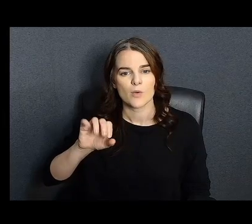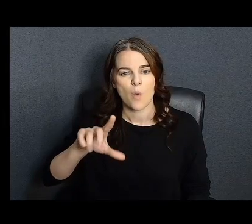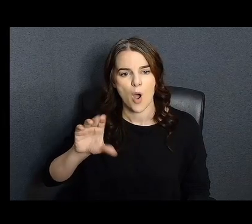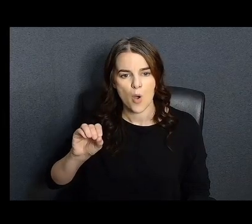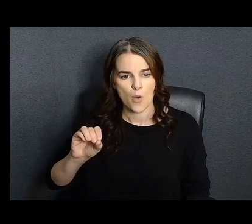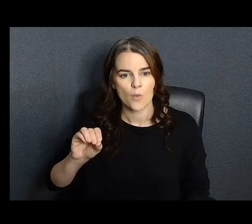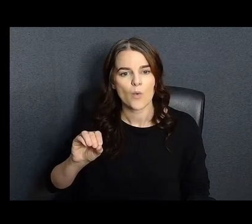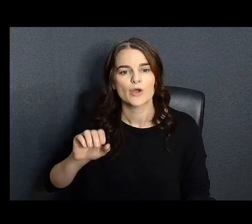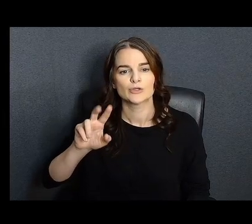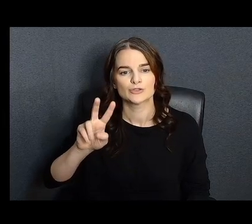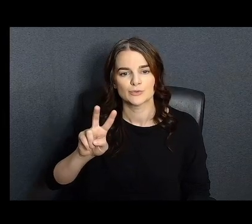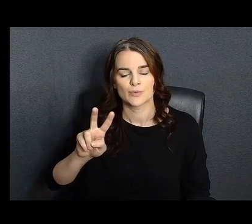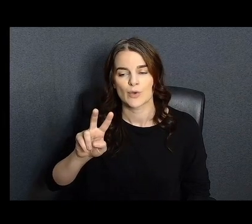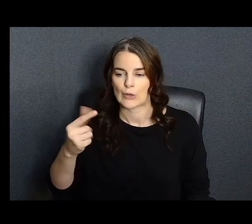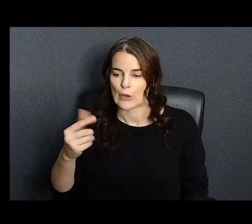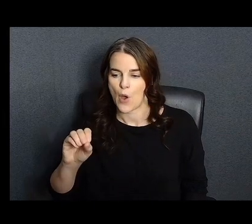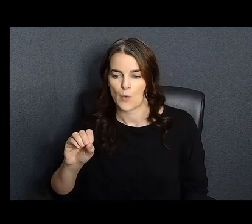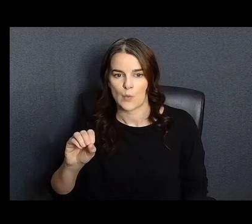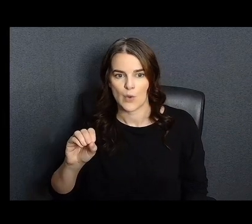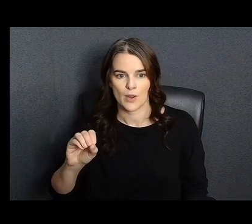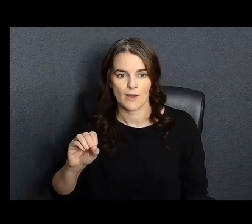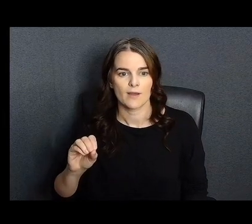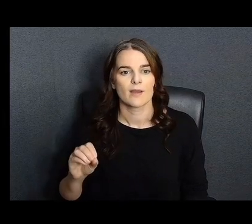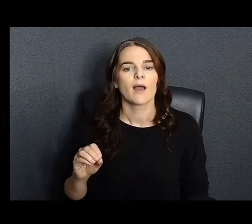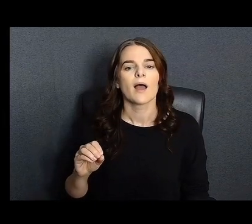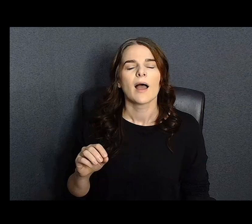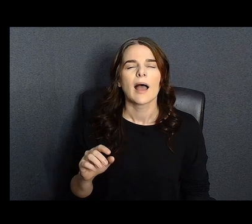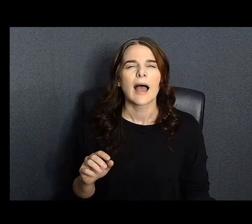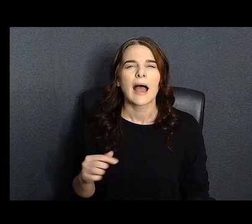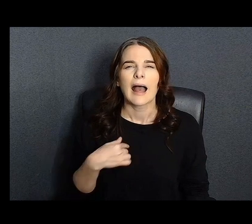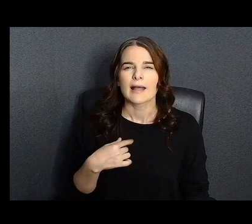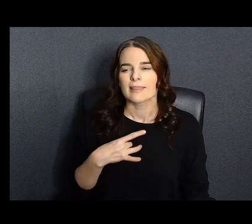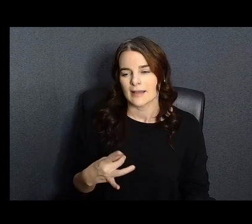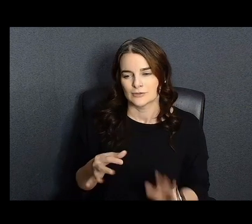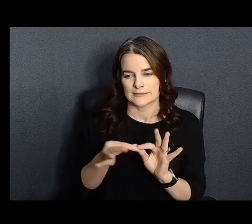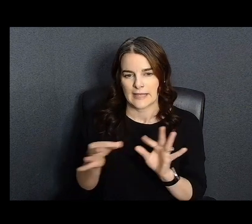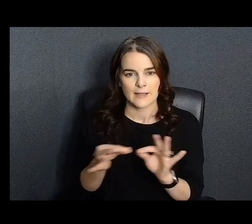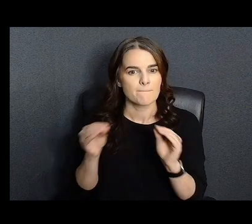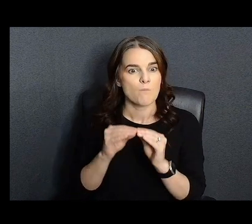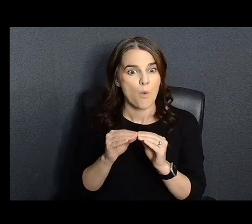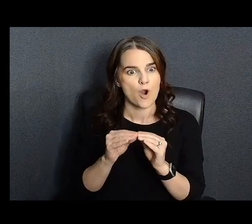So Proloquo2Go is-- I like to say it's one of the more original AAC apps.